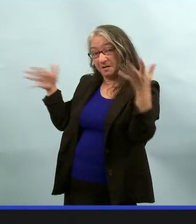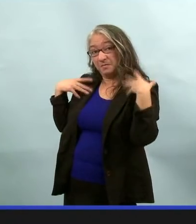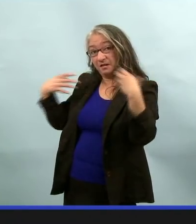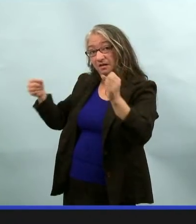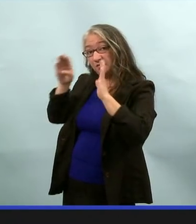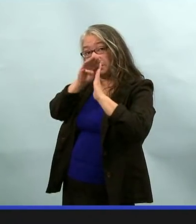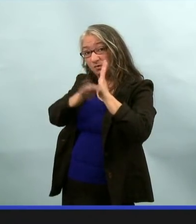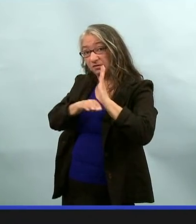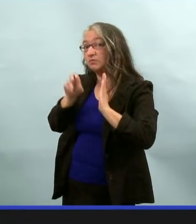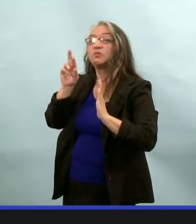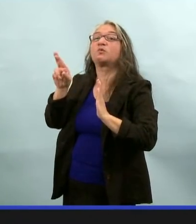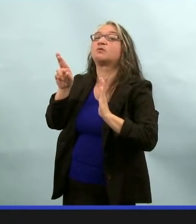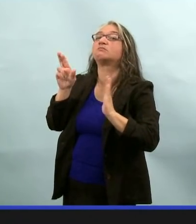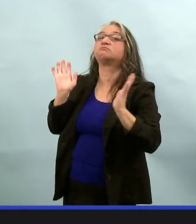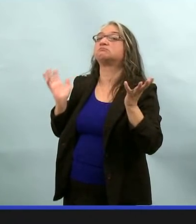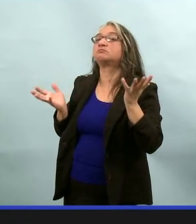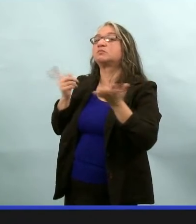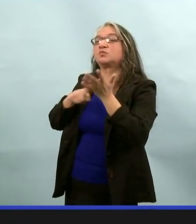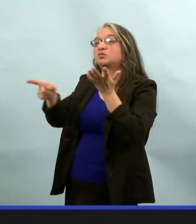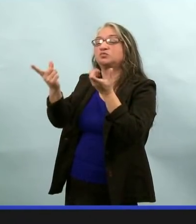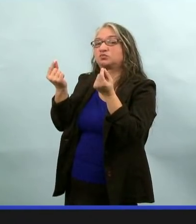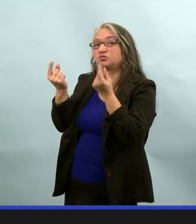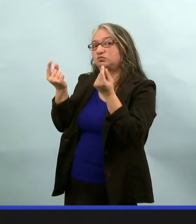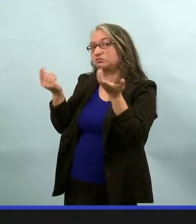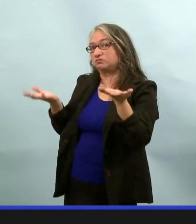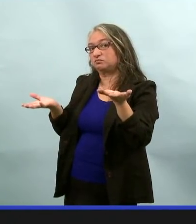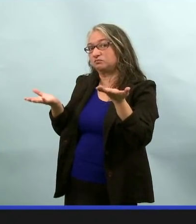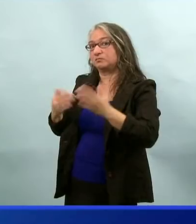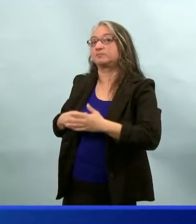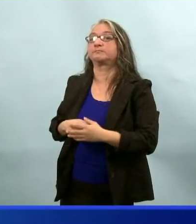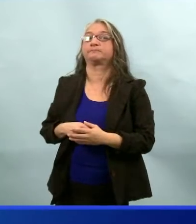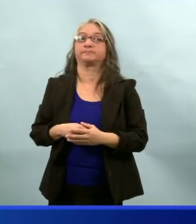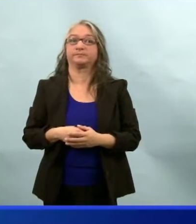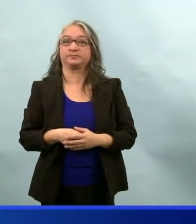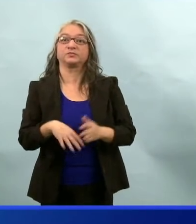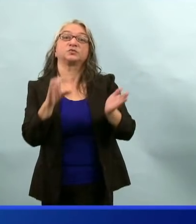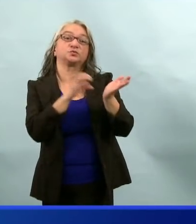so there's evidence that we look at on an ongoing basis we look at data and indicators on an ongoing